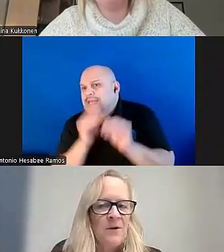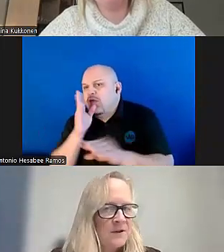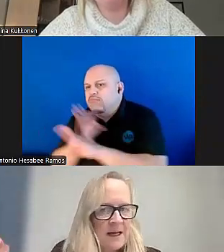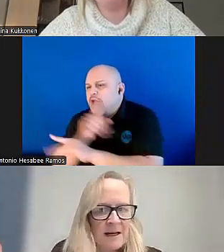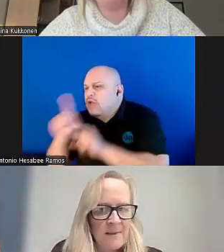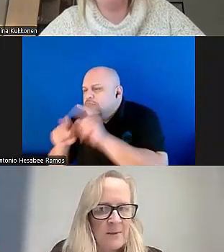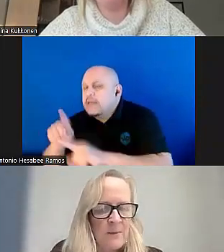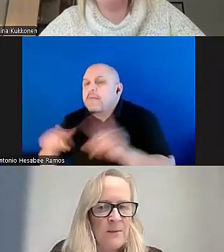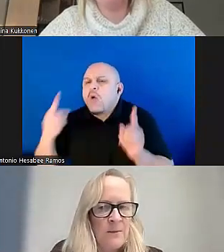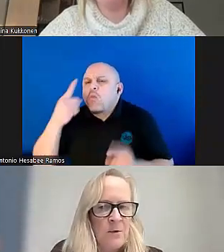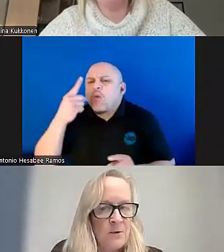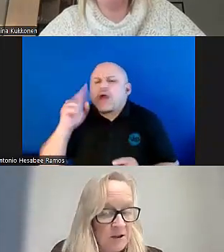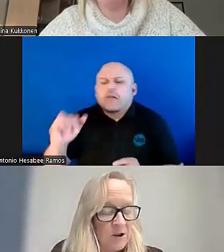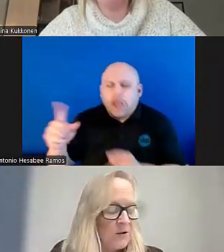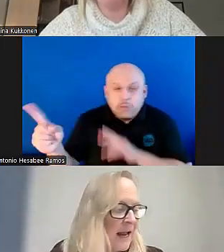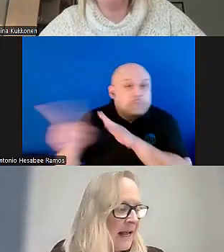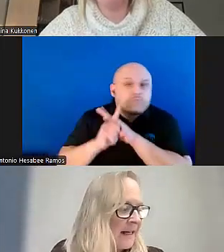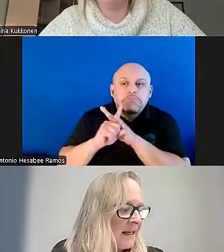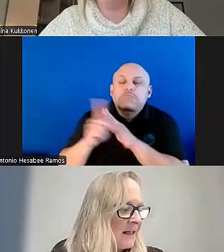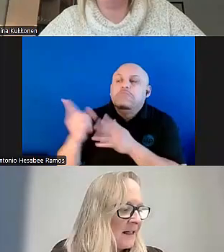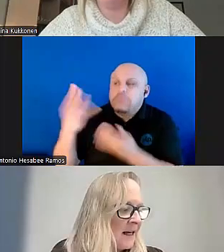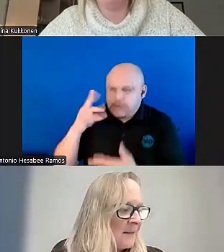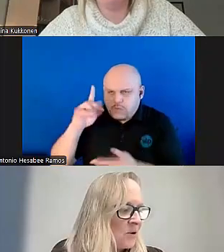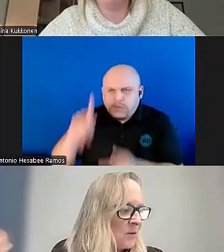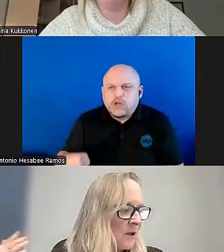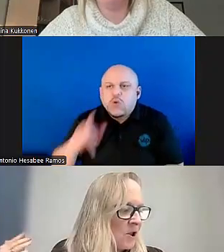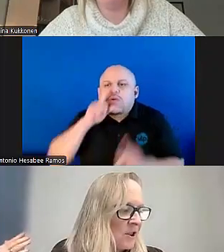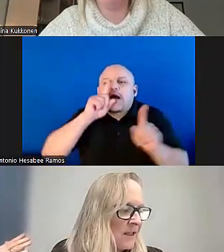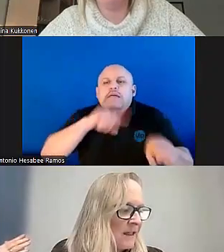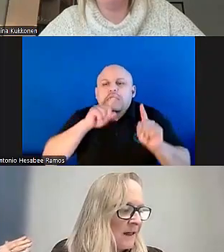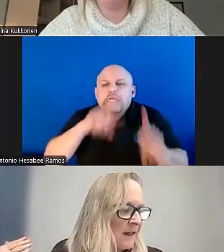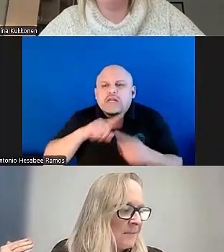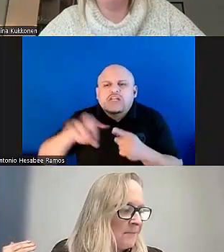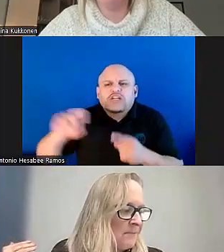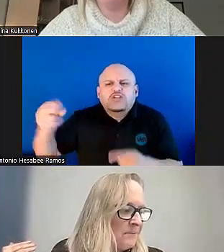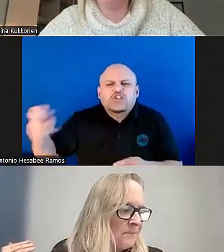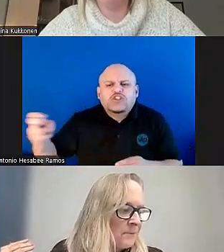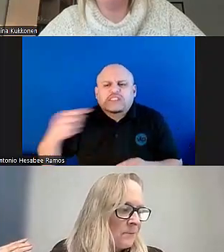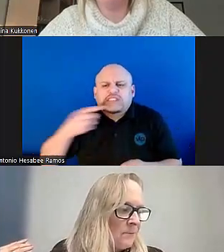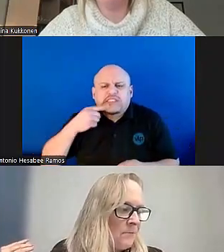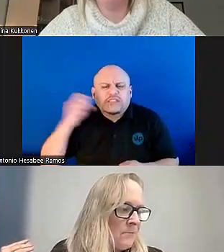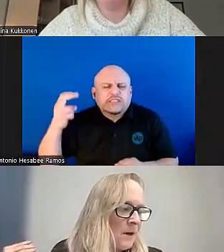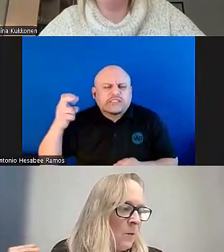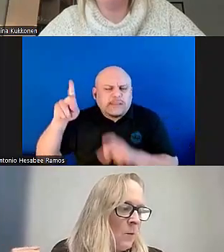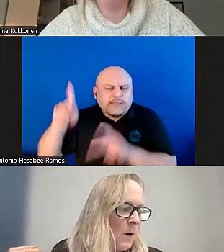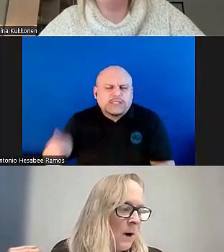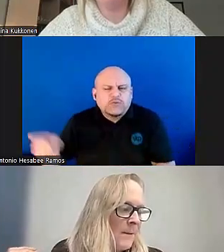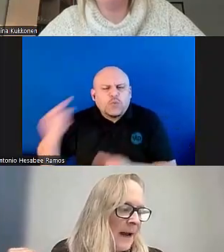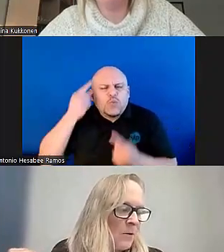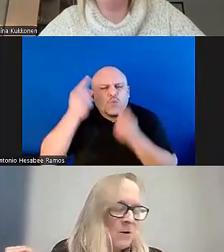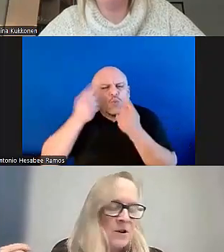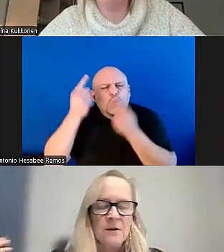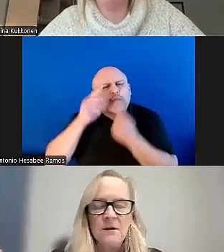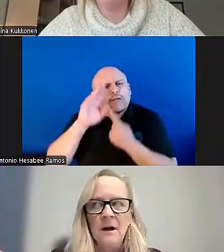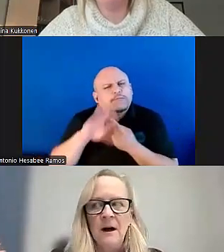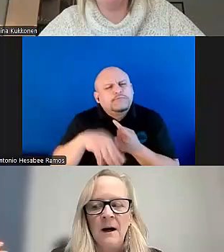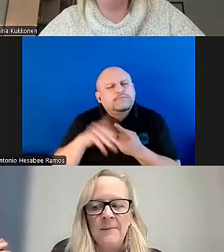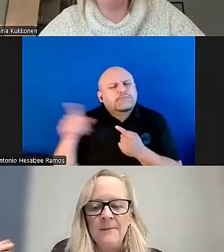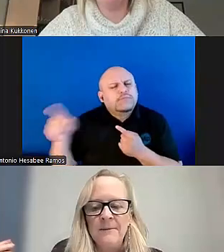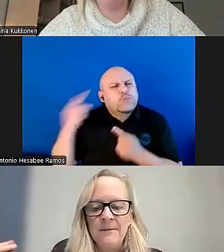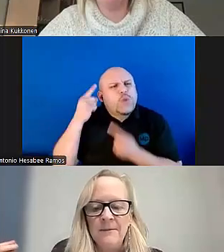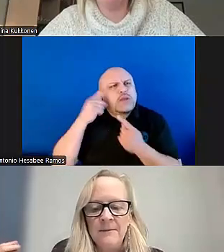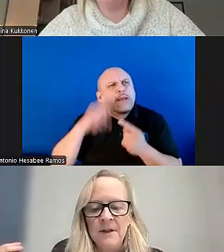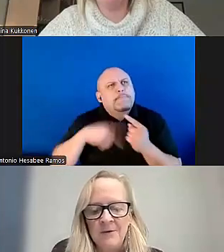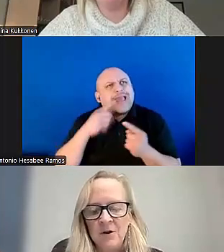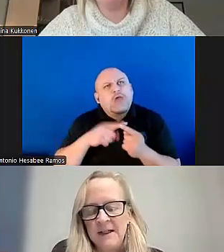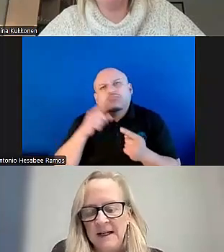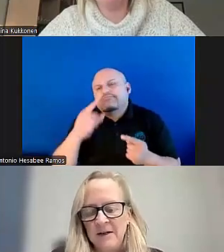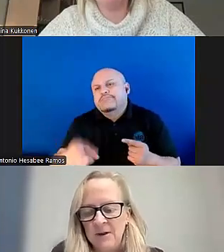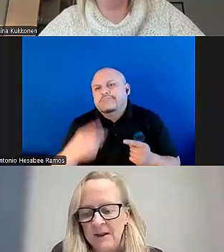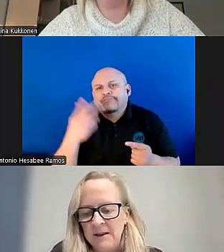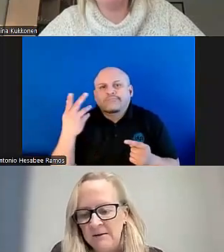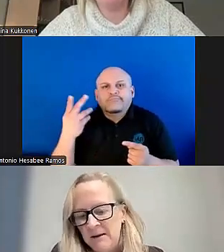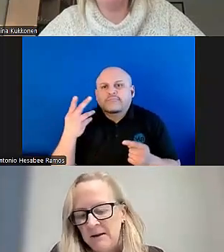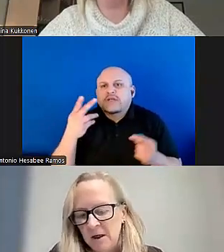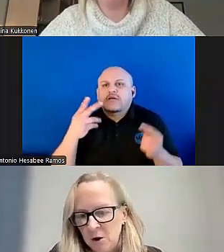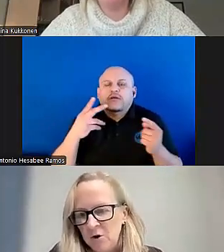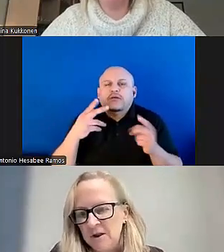those came in who did do that, and she was wondering about diversity, equity, inclusion,